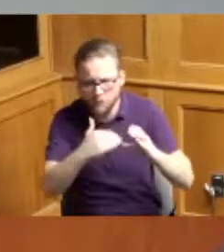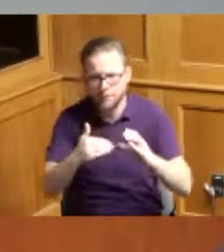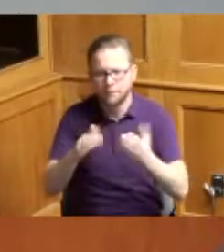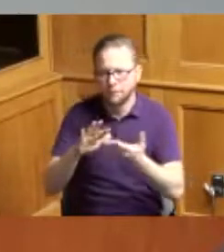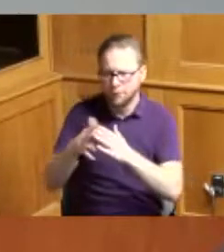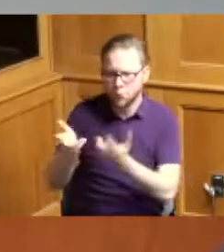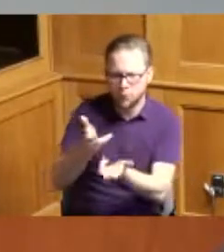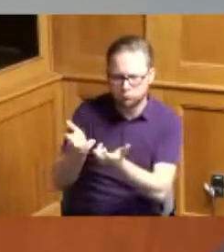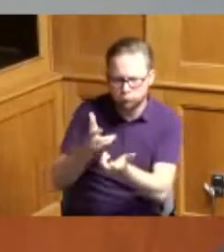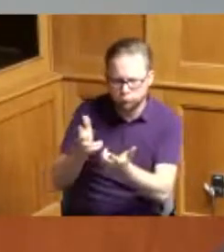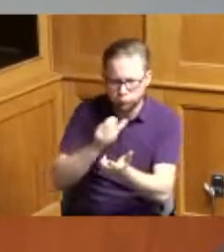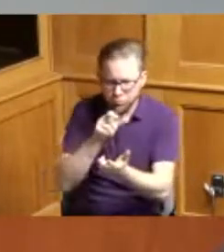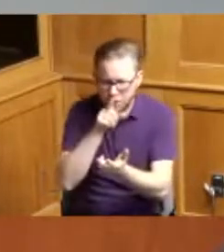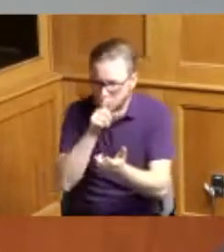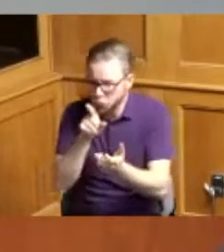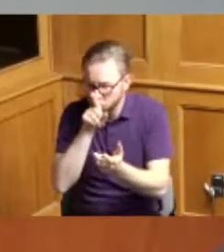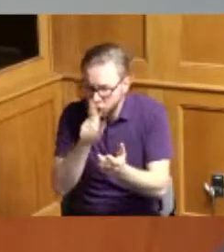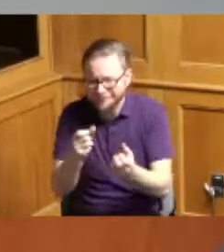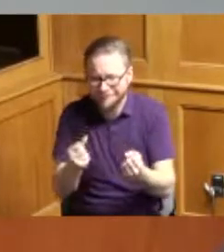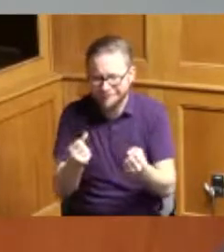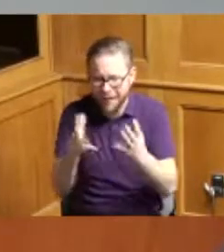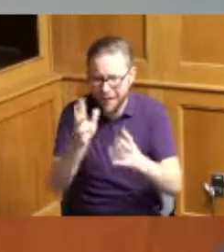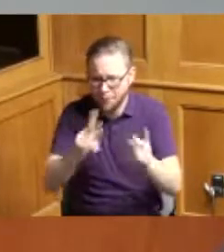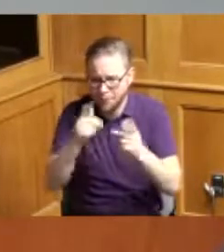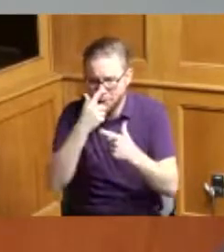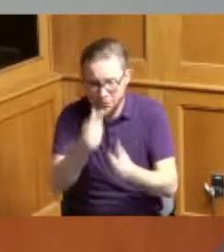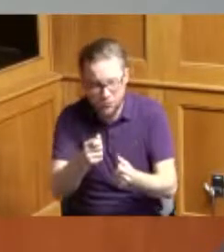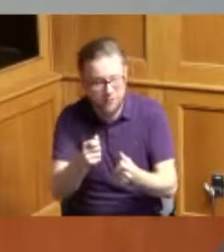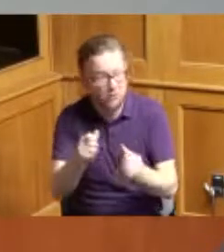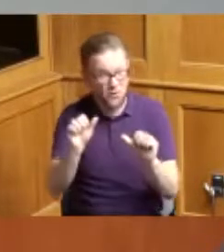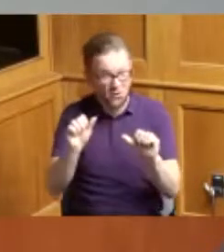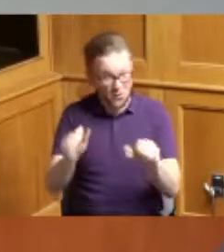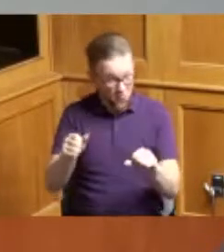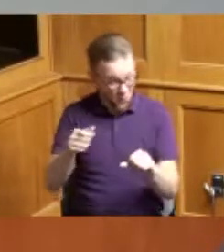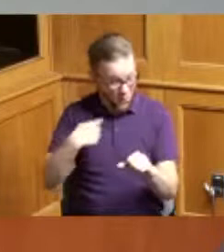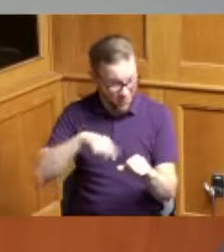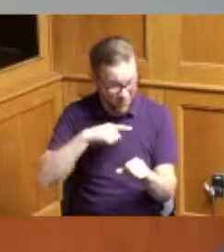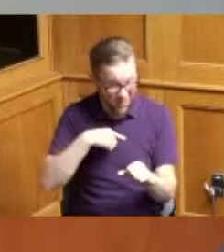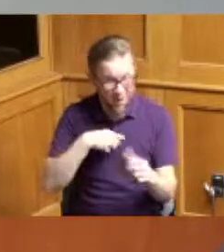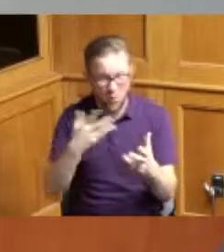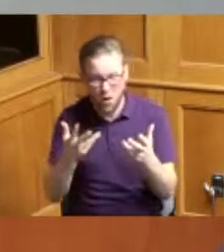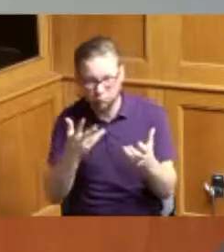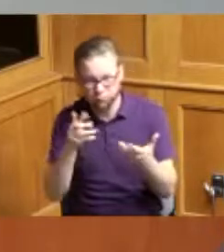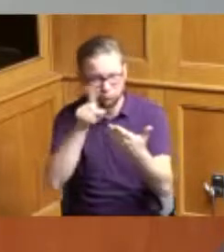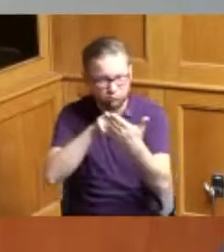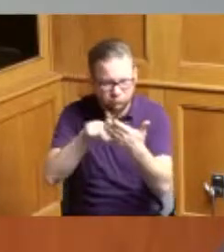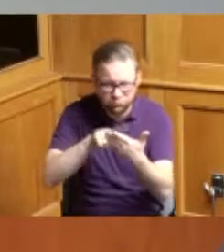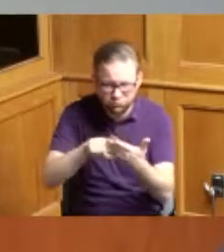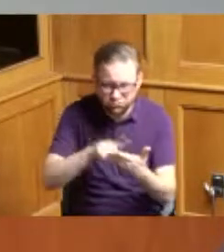wonder if there is a mechanism that we can put in place related to that to say if we are going